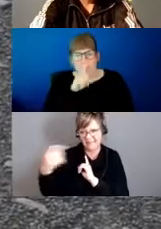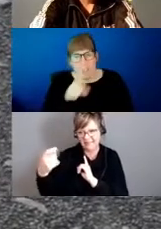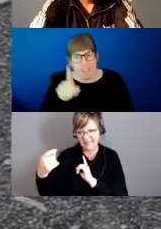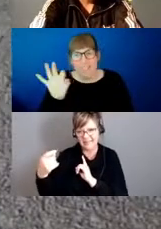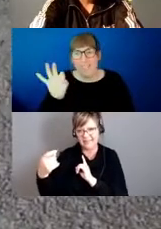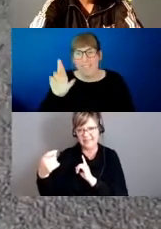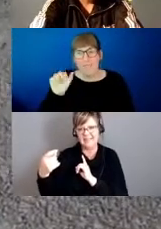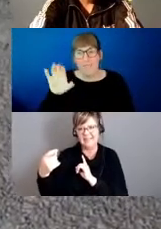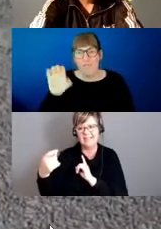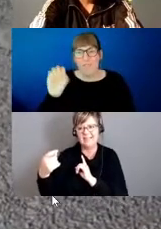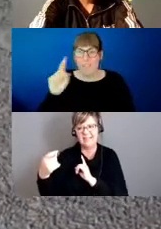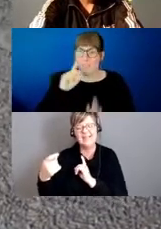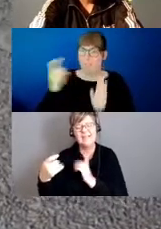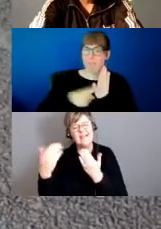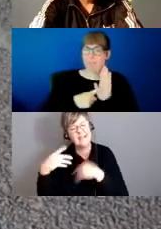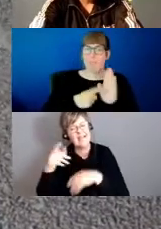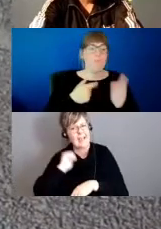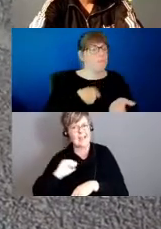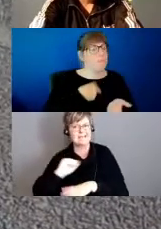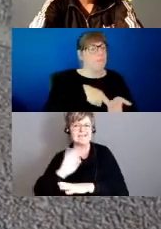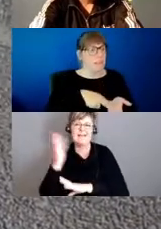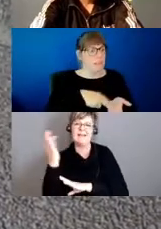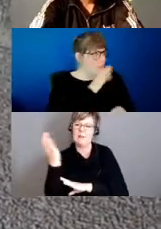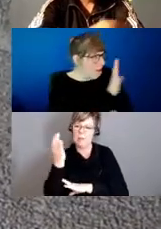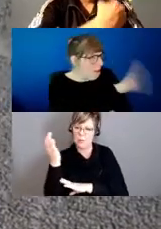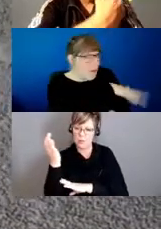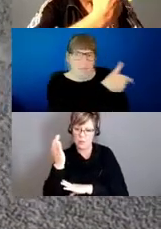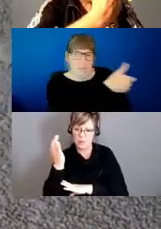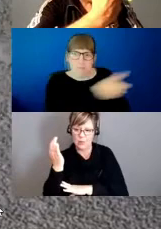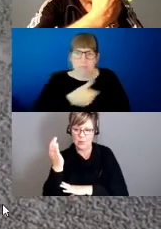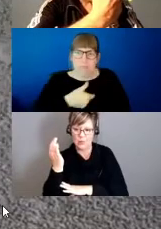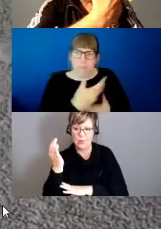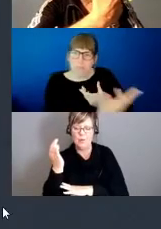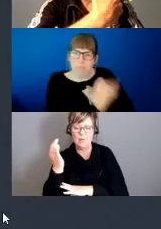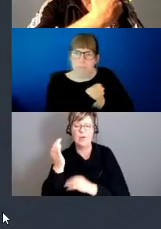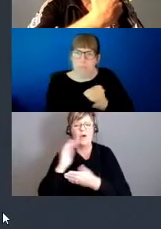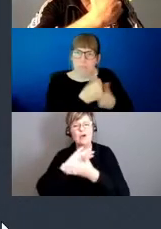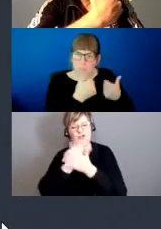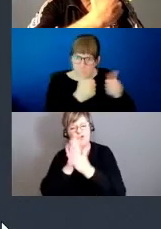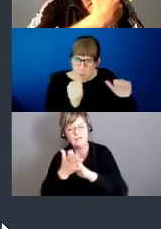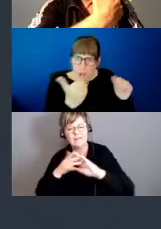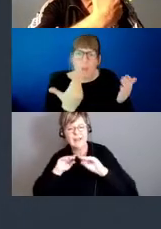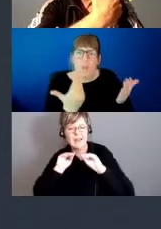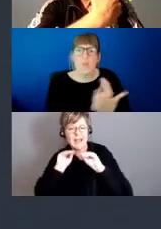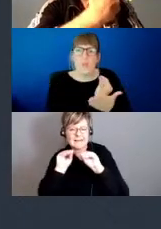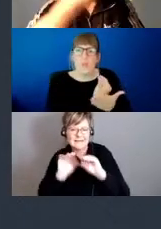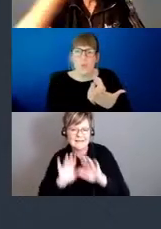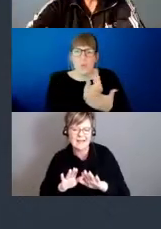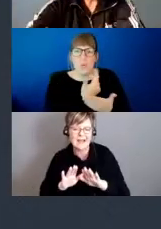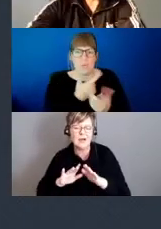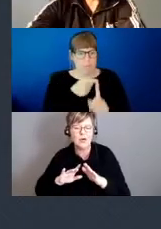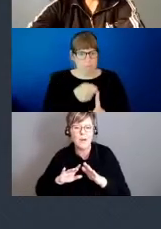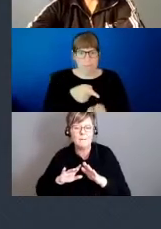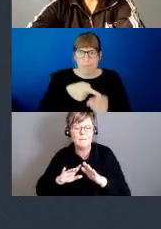TO COME IN. SHE SAID YOU SHOULD TRY THIS NEW TYPE OF DANCE. YOU SHOULD THINK ABOUT TEACHING,